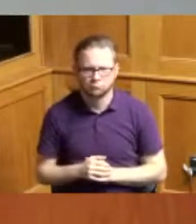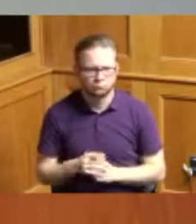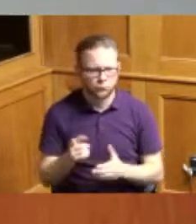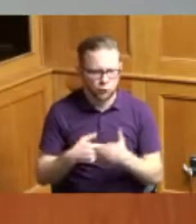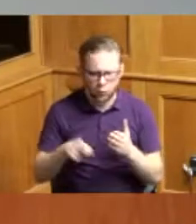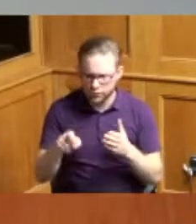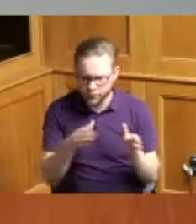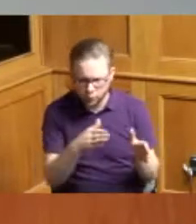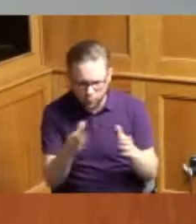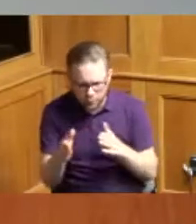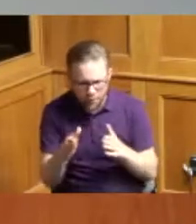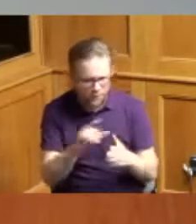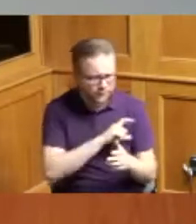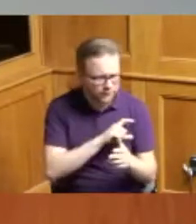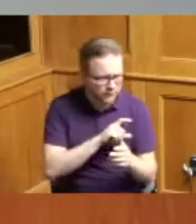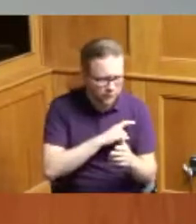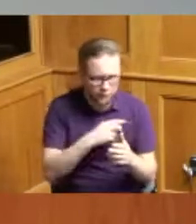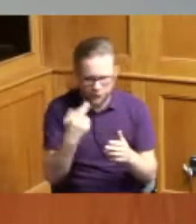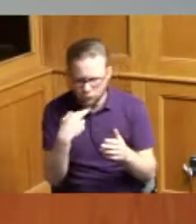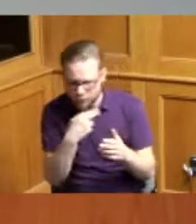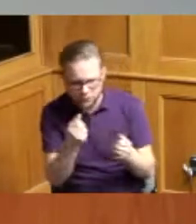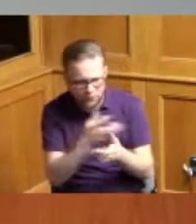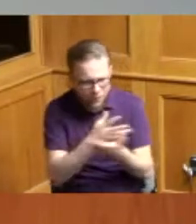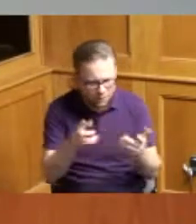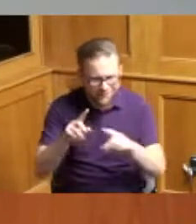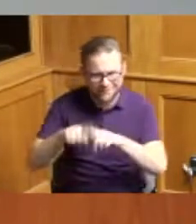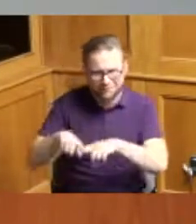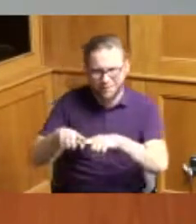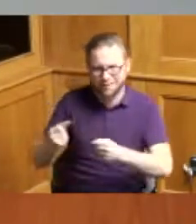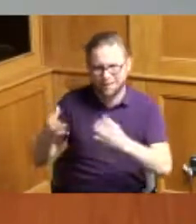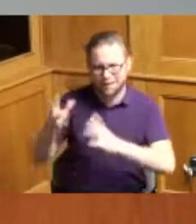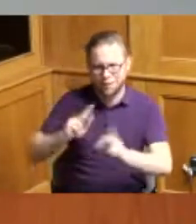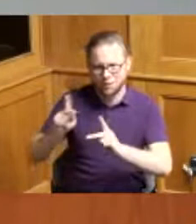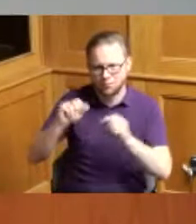depending on the kind of crowd that's interested in going so that is just something that that I've